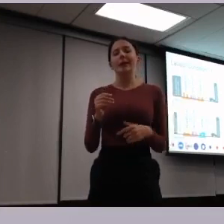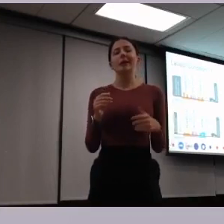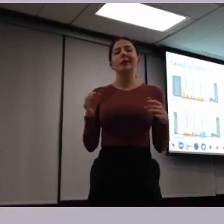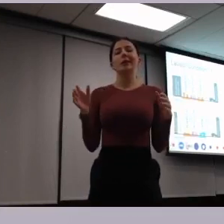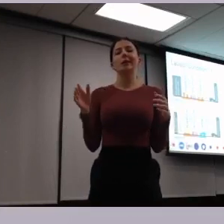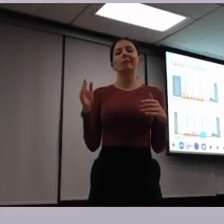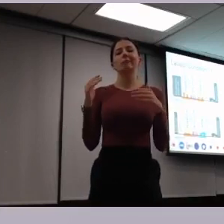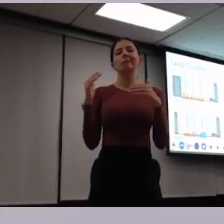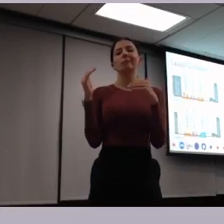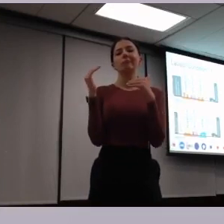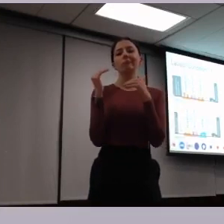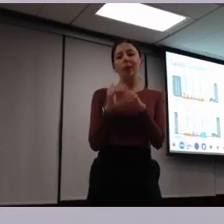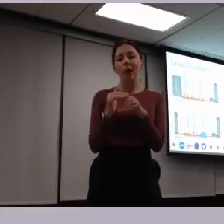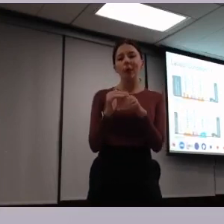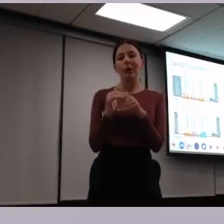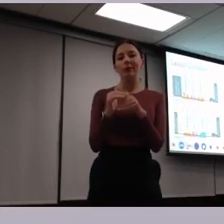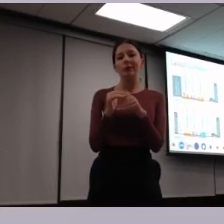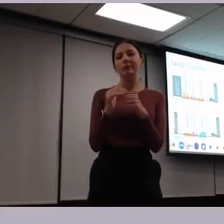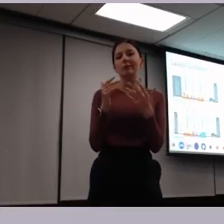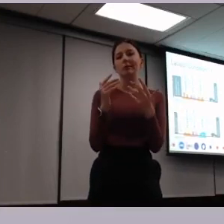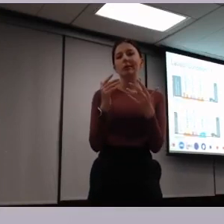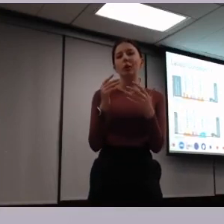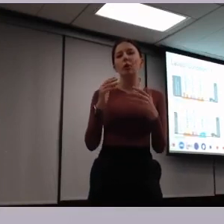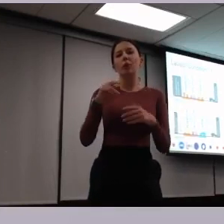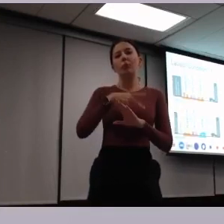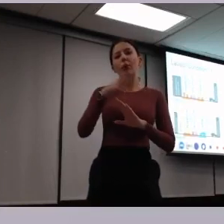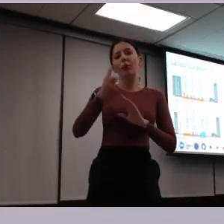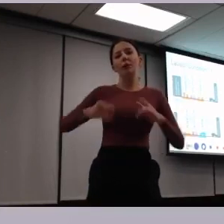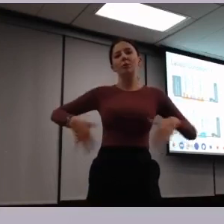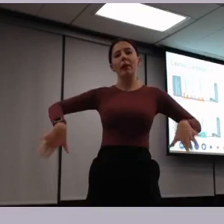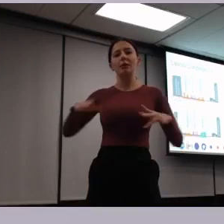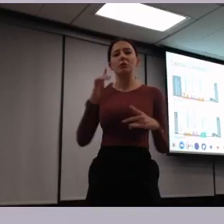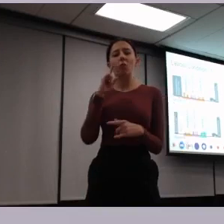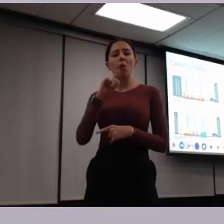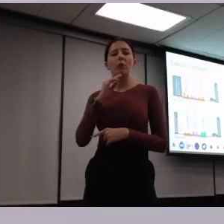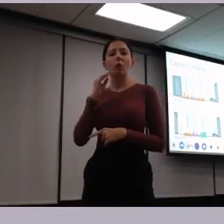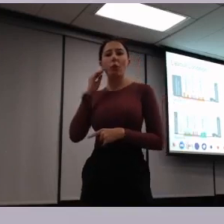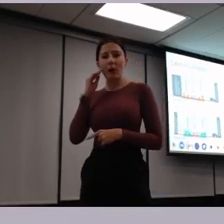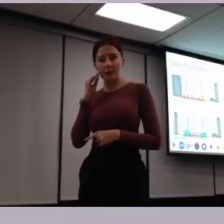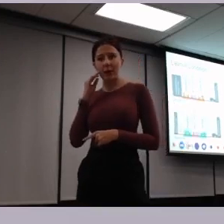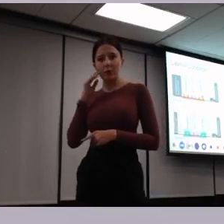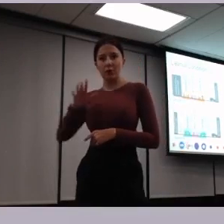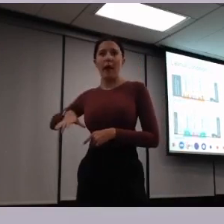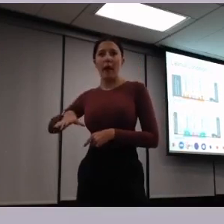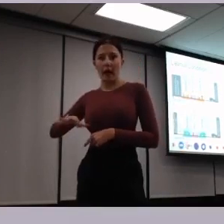for the residential units on the east side and slide condition.